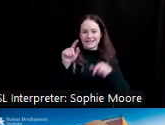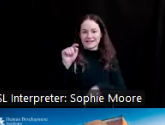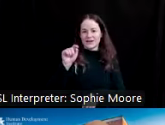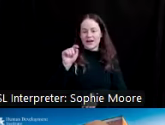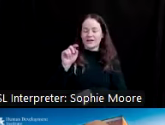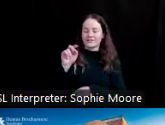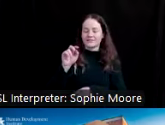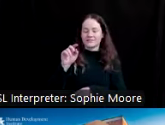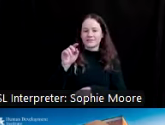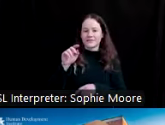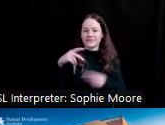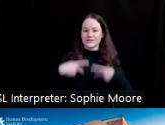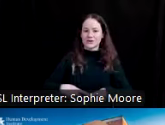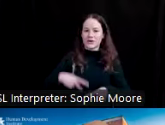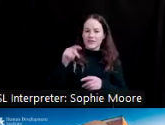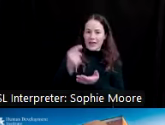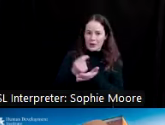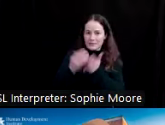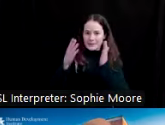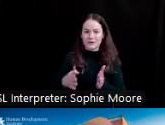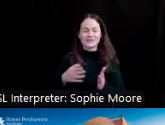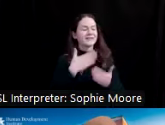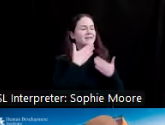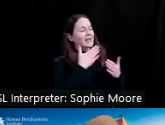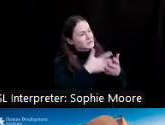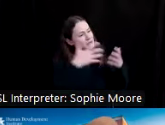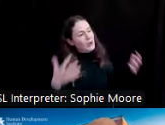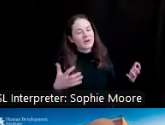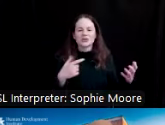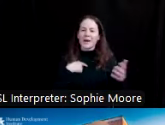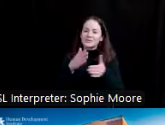you all today because even in the short time that you might have for the seminar with us today, you're going to get more